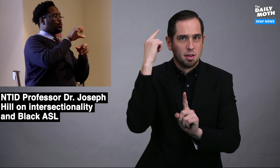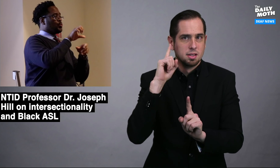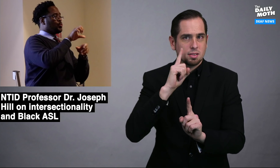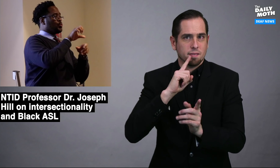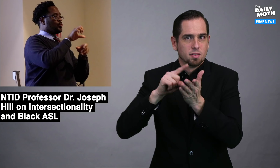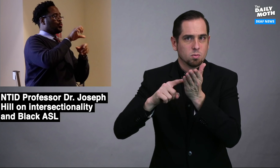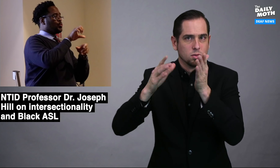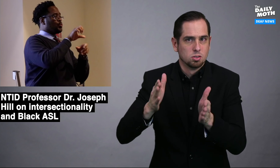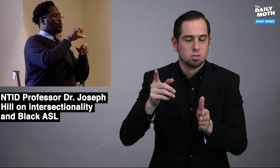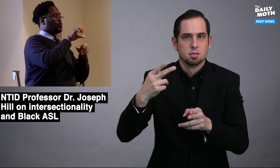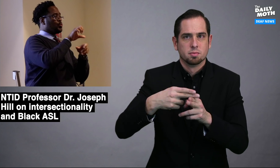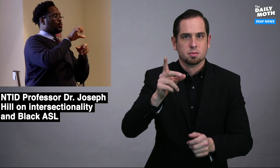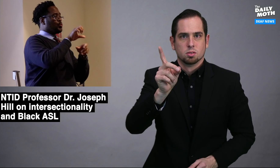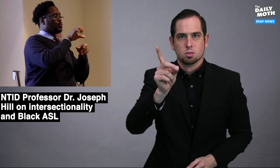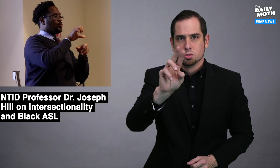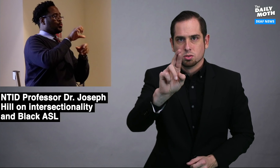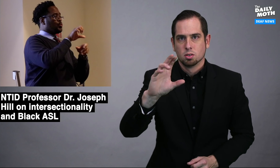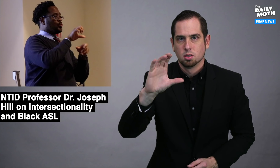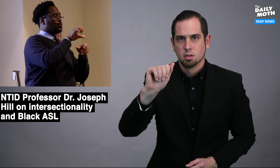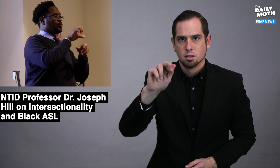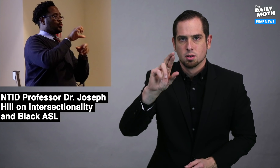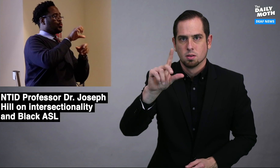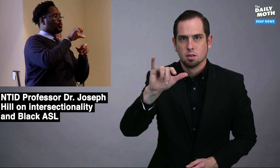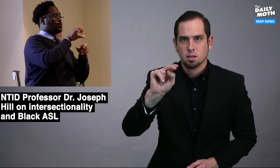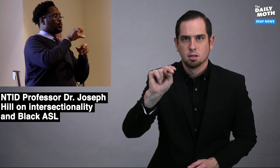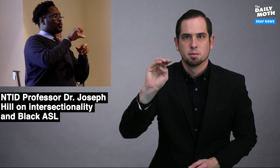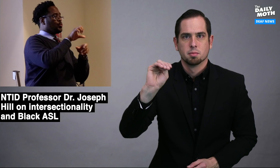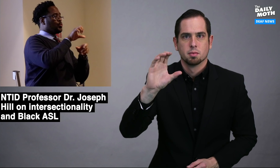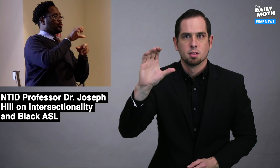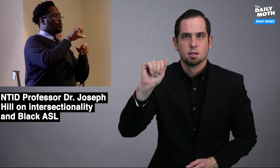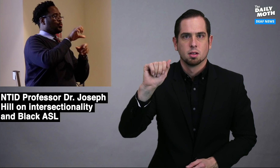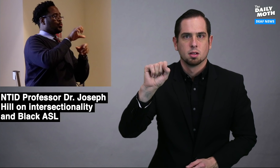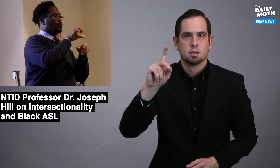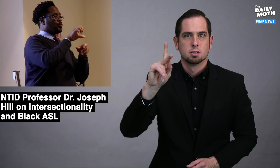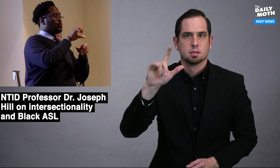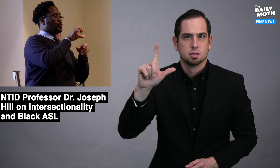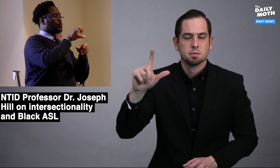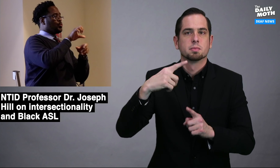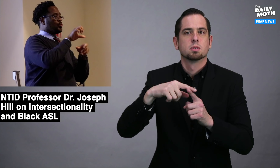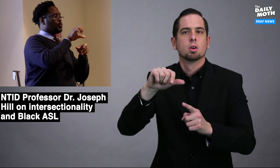Black Deaf researcher, Dr. Carolyn McCaskill,